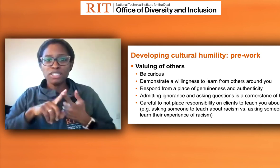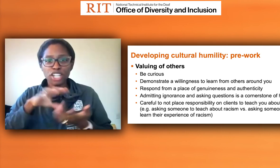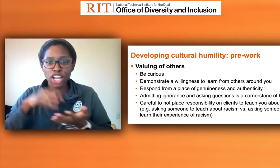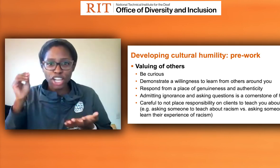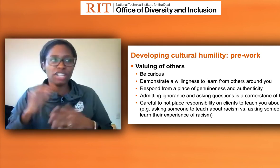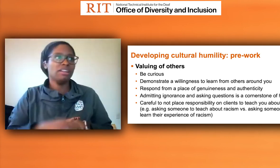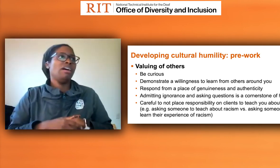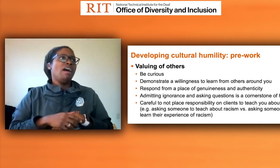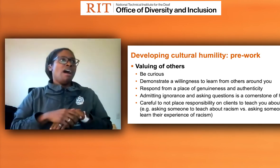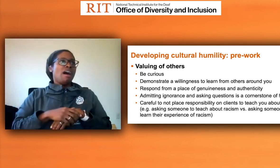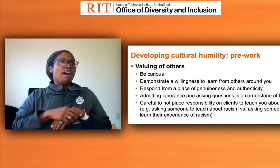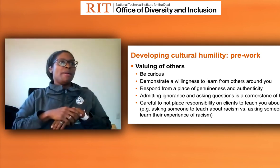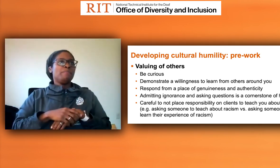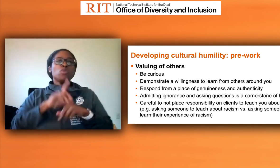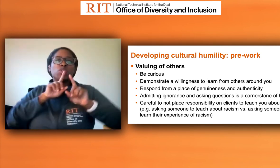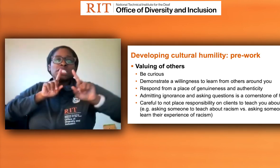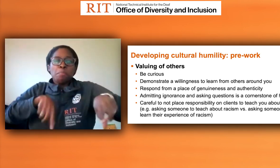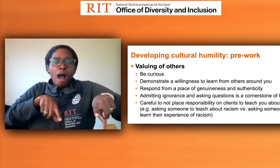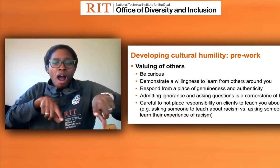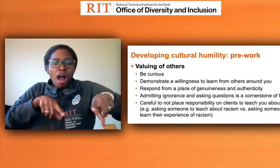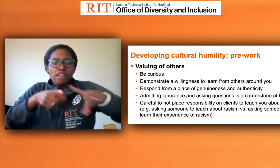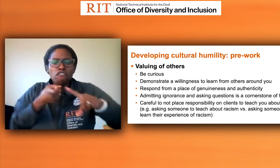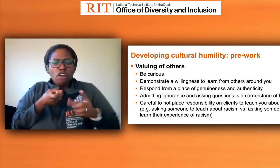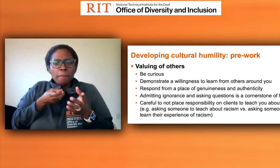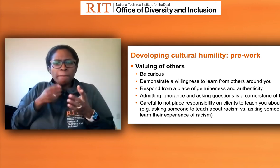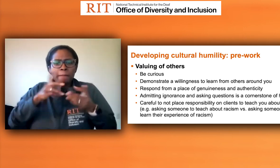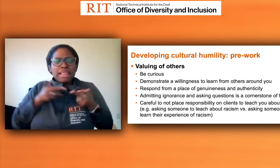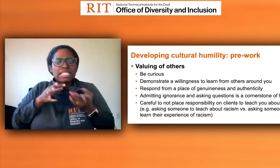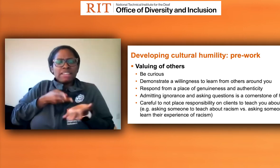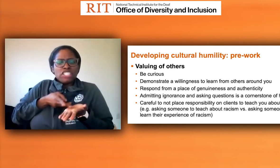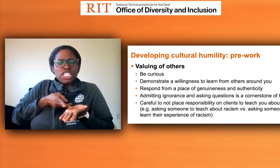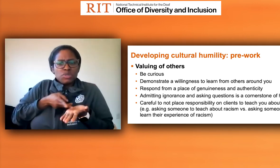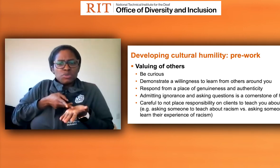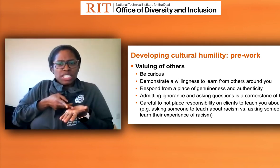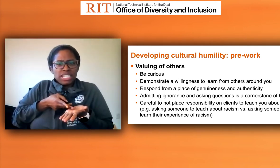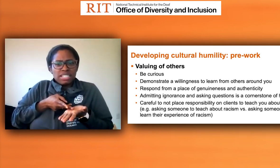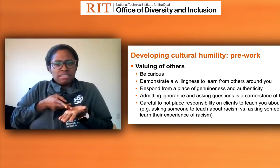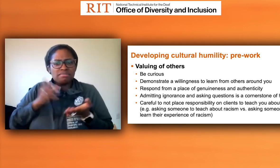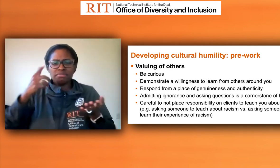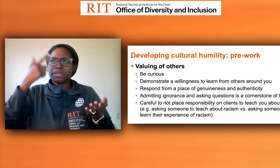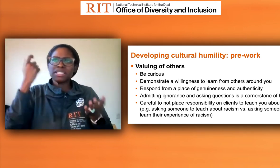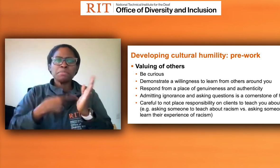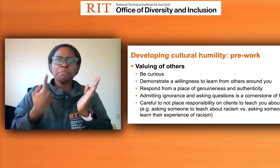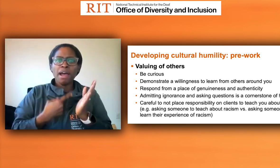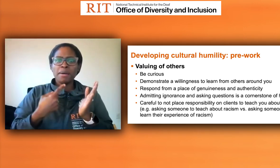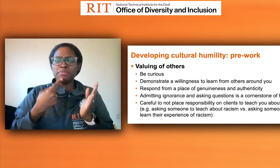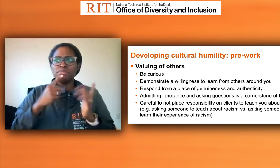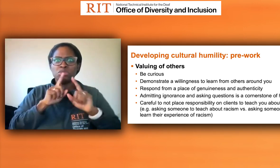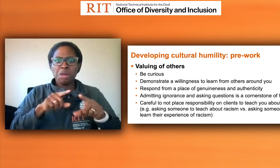Think about what you can learn from them as well as what they can learn from you. We respond from a place of rawness and authenticity.